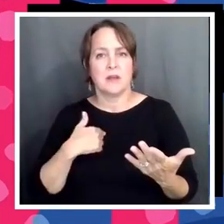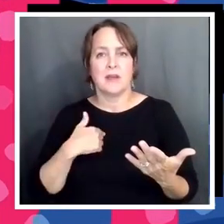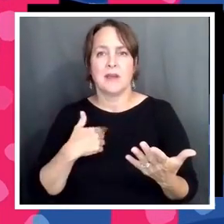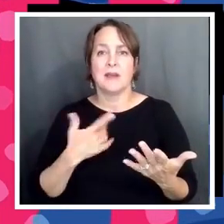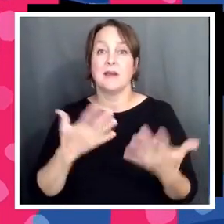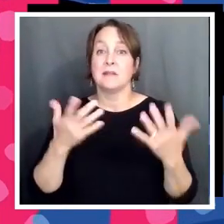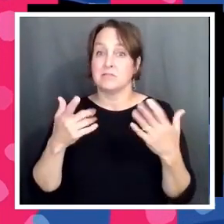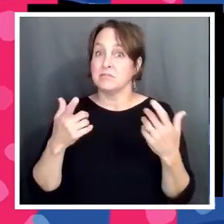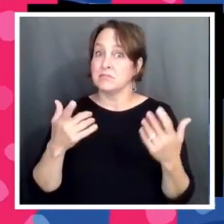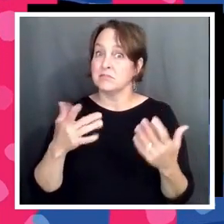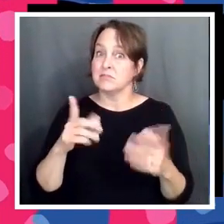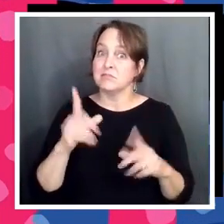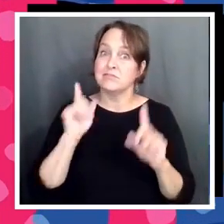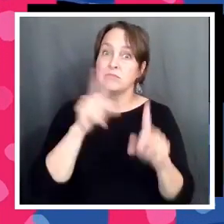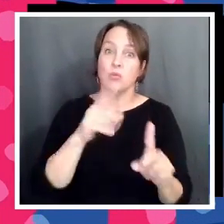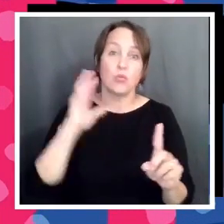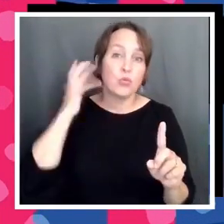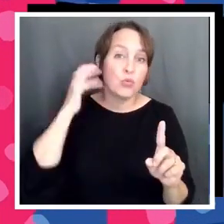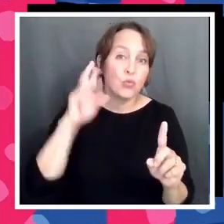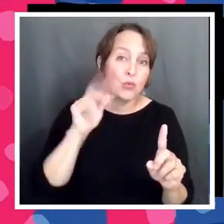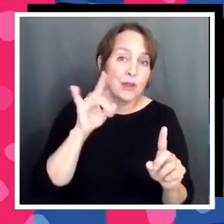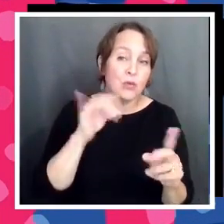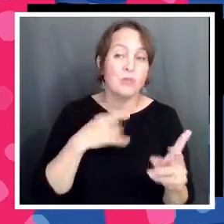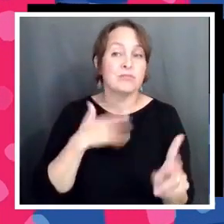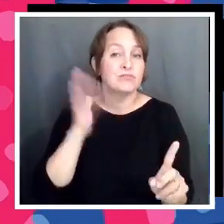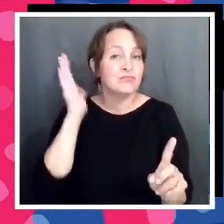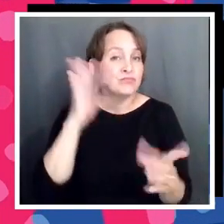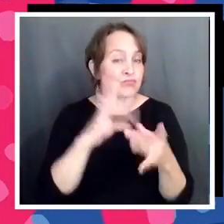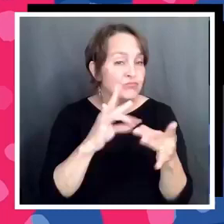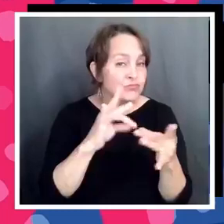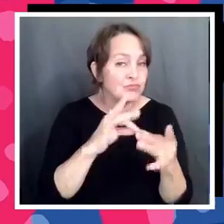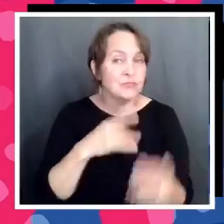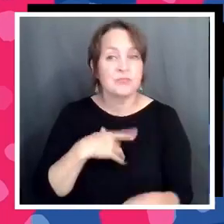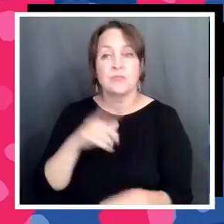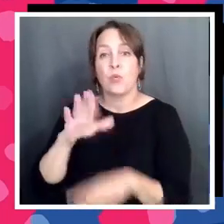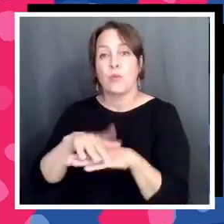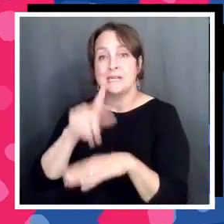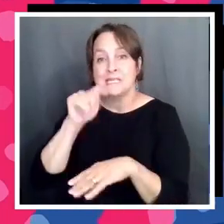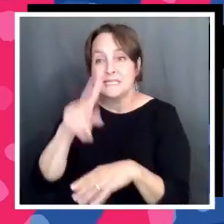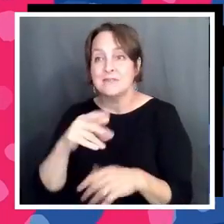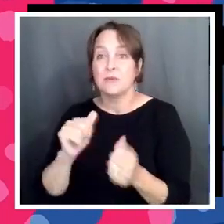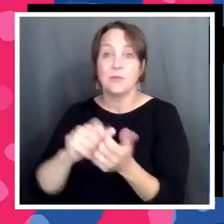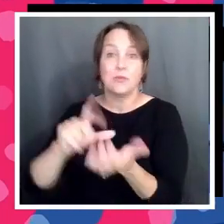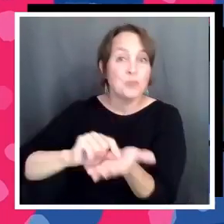FAMILY TO BE ABLE TO WORK AND